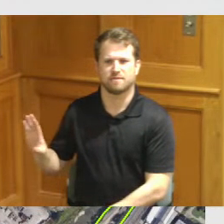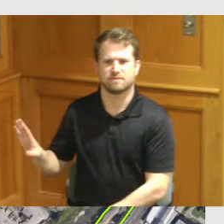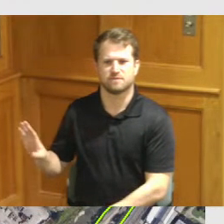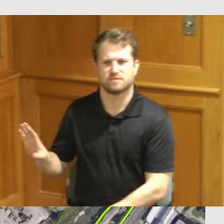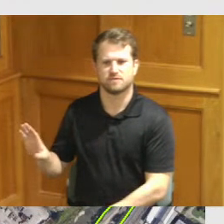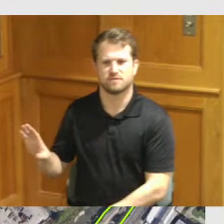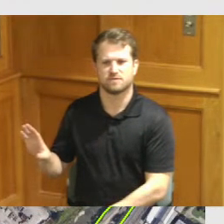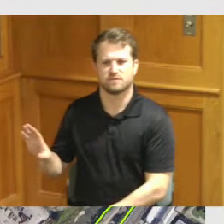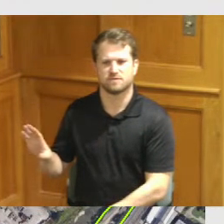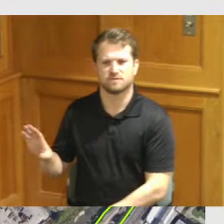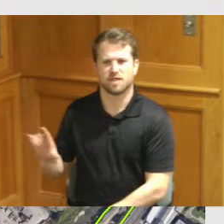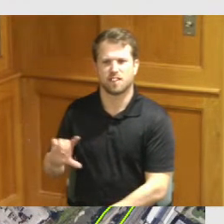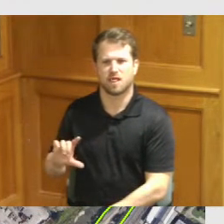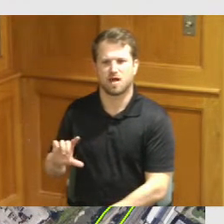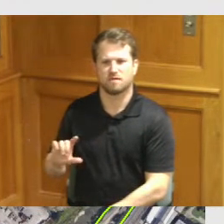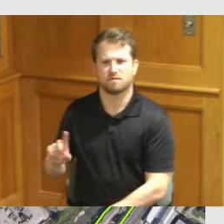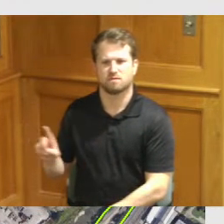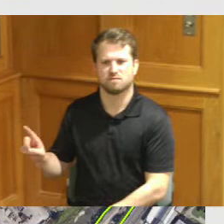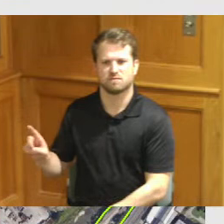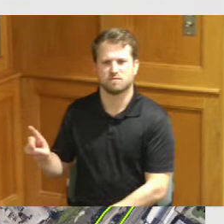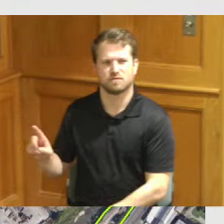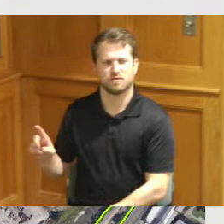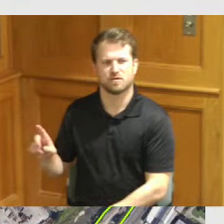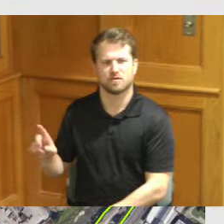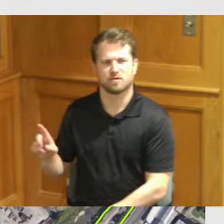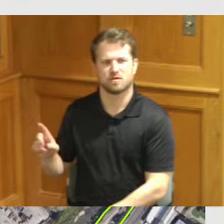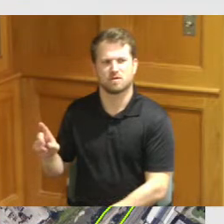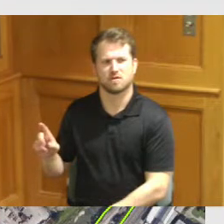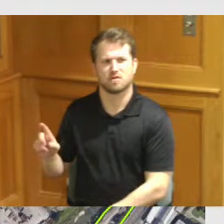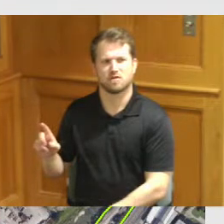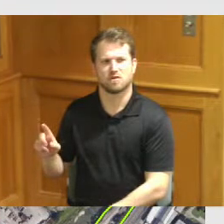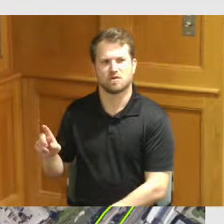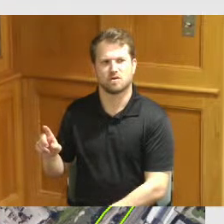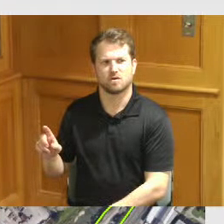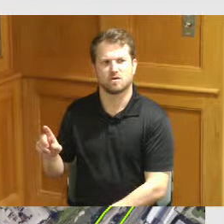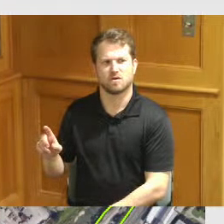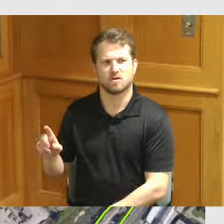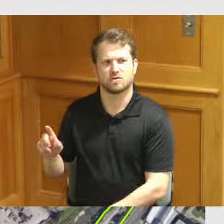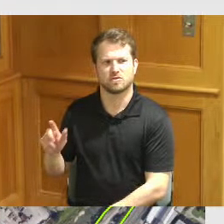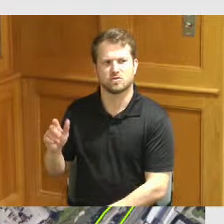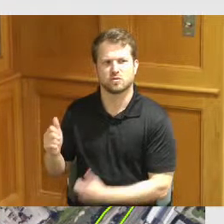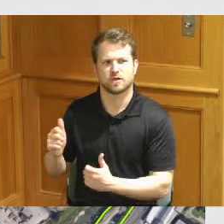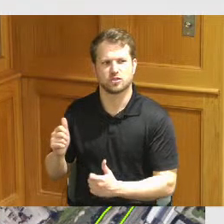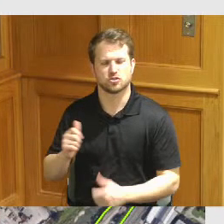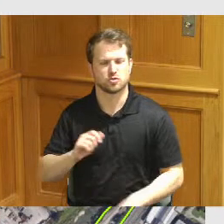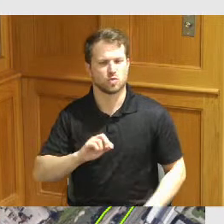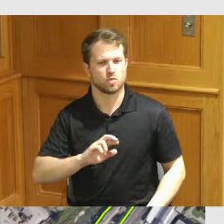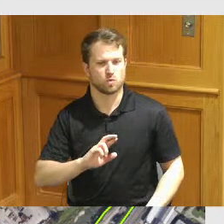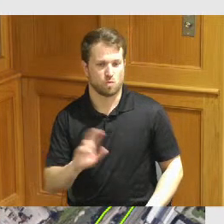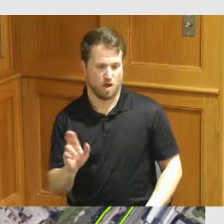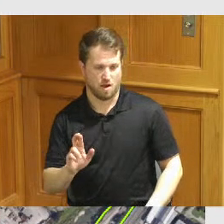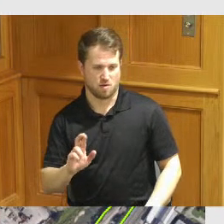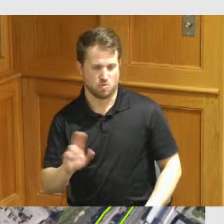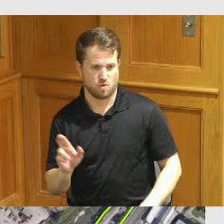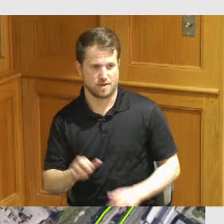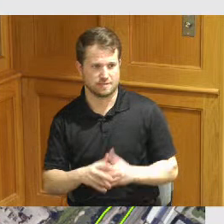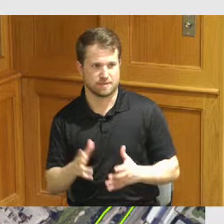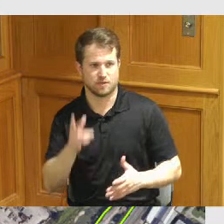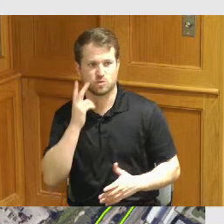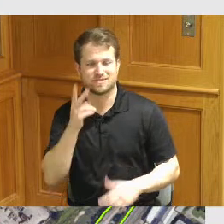the expansion what part is expansion it's on the right yeah